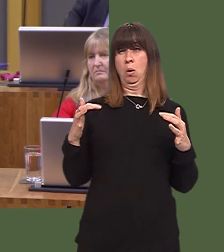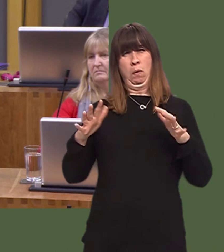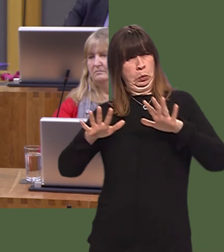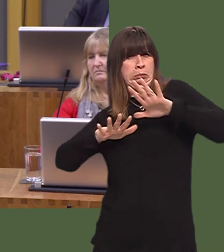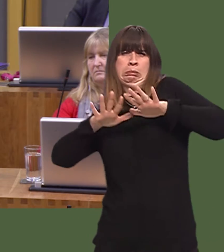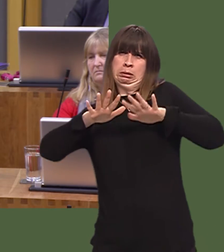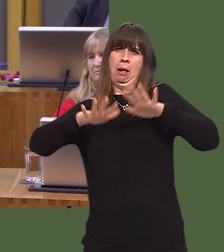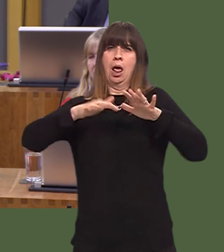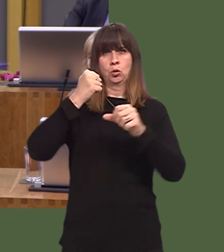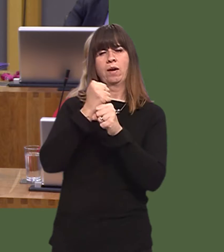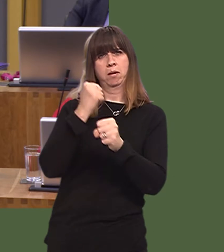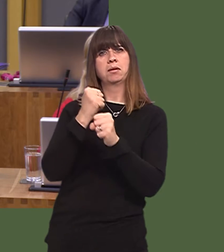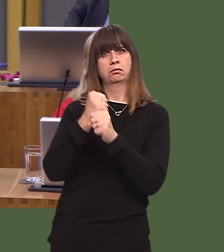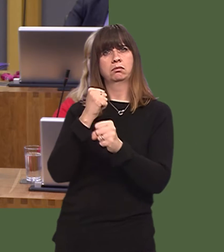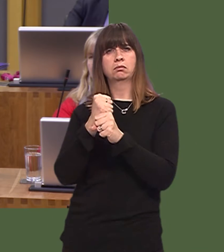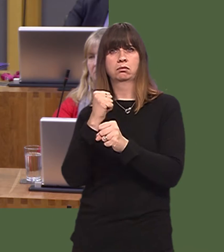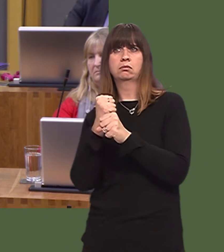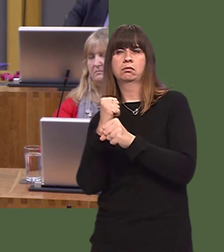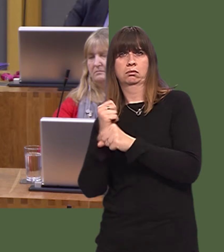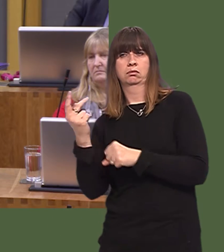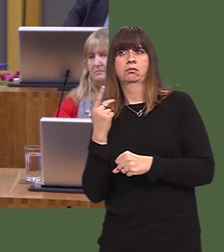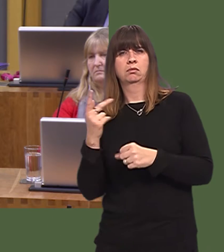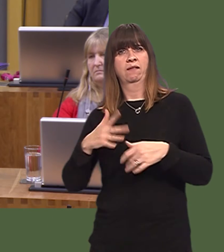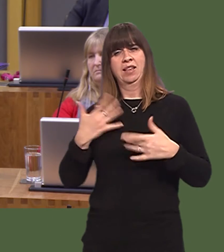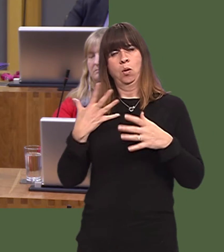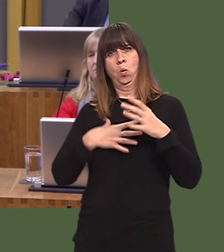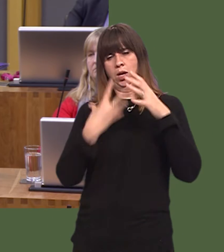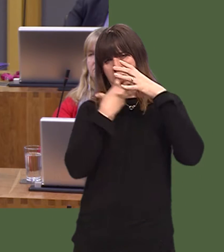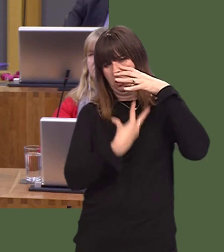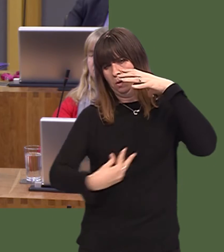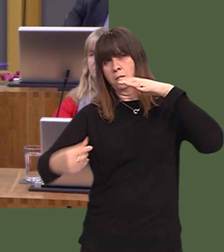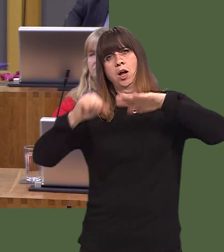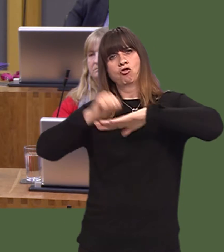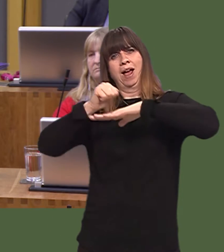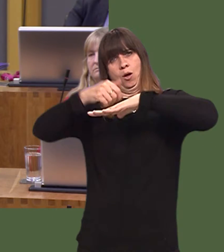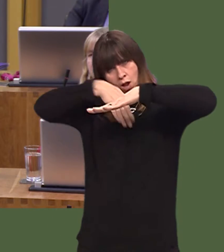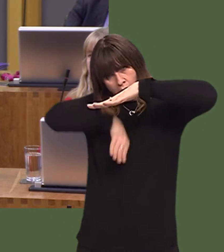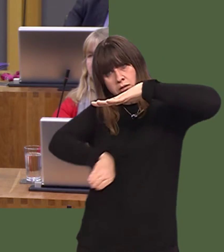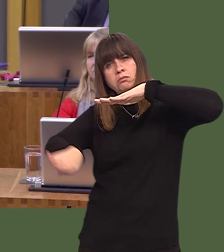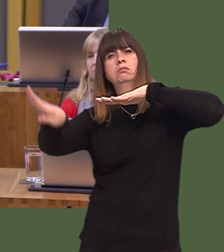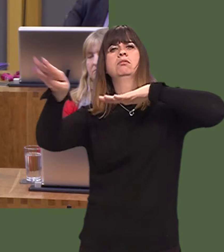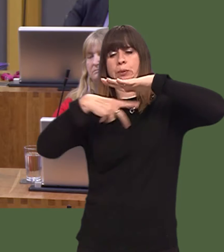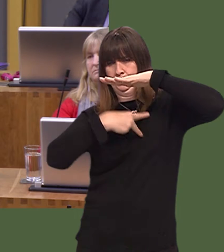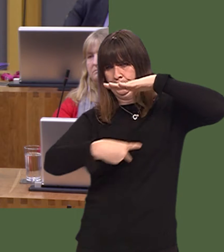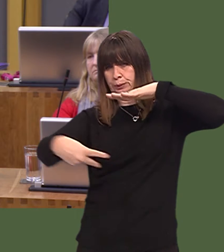standpoint, which is that we wish to see the cables being undergrounded. Thatís our preferred position in terms of our standpoint on this.